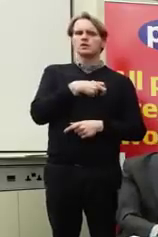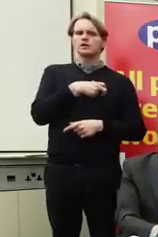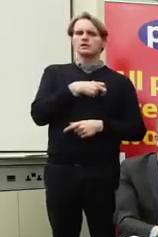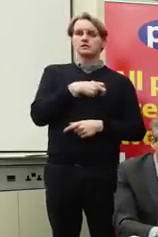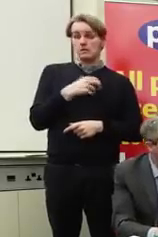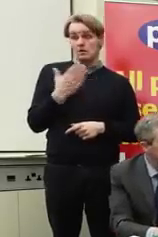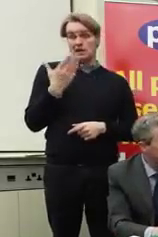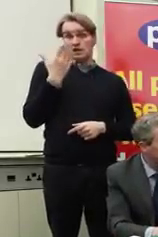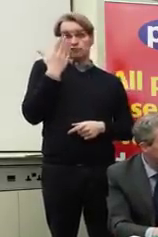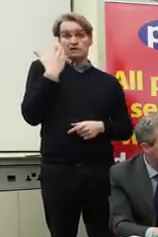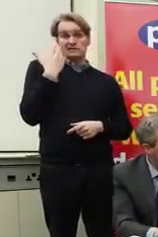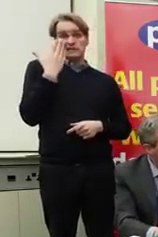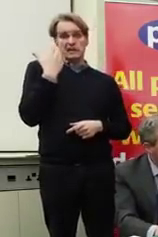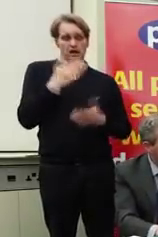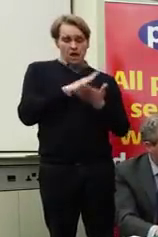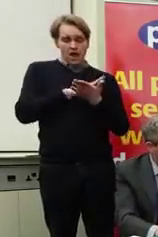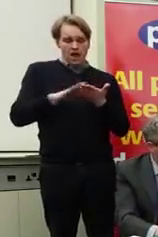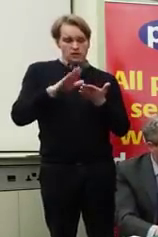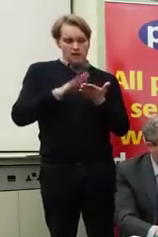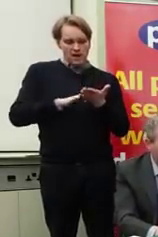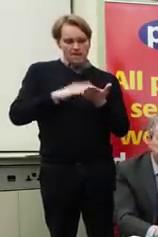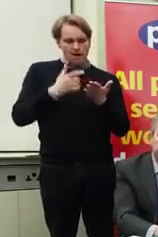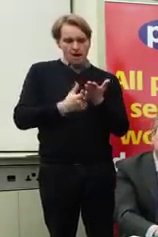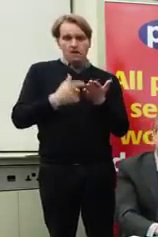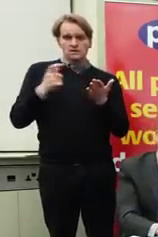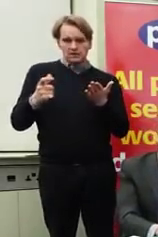second-biggest government department HMRC we found a leaked document